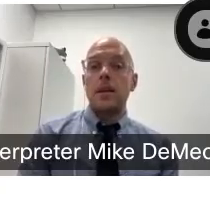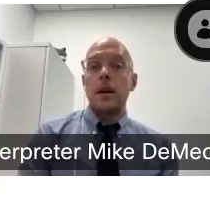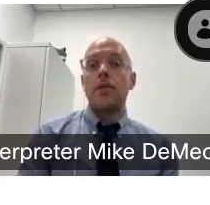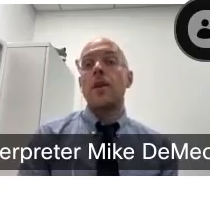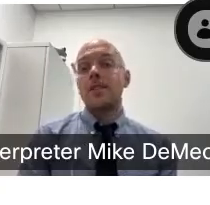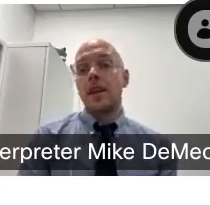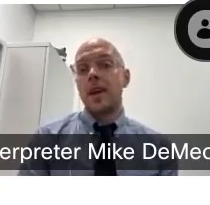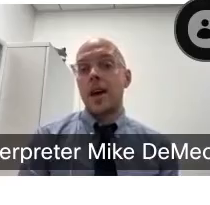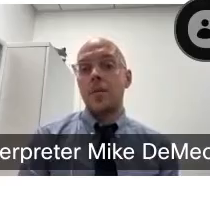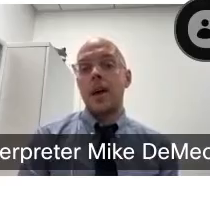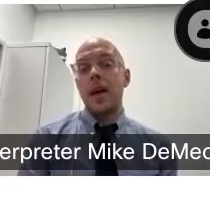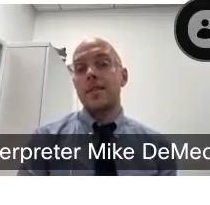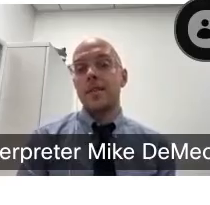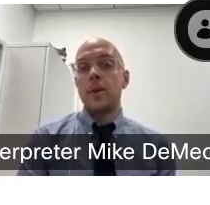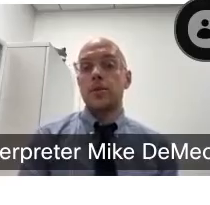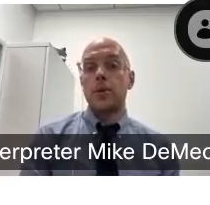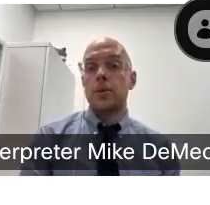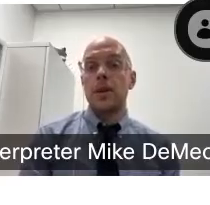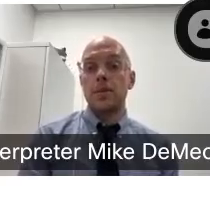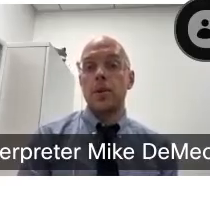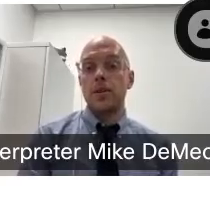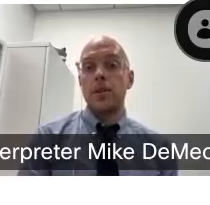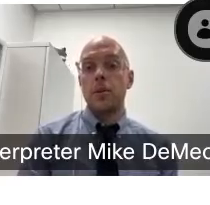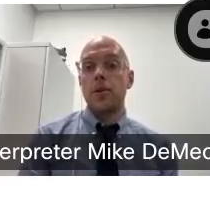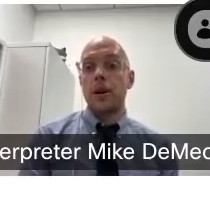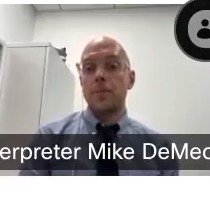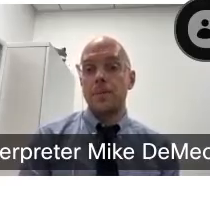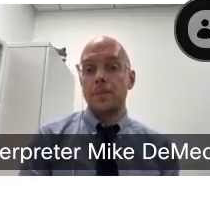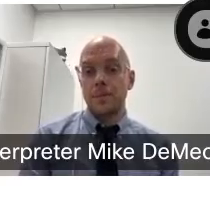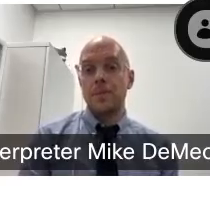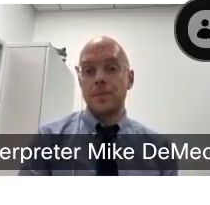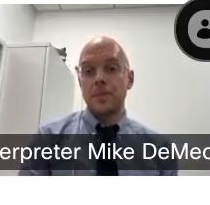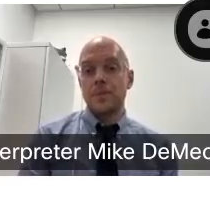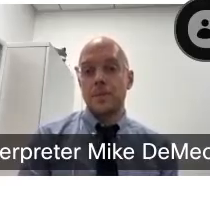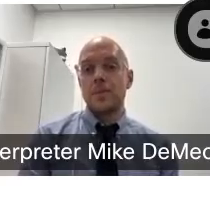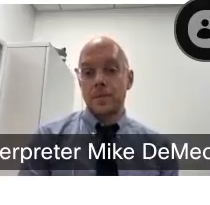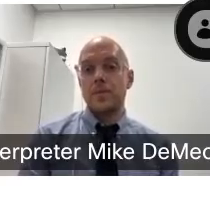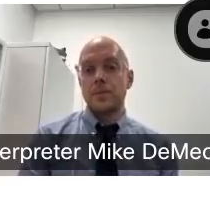around the same time as those words are being spoken during the program.